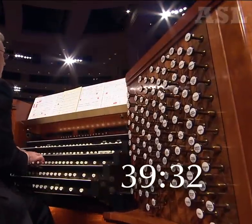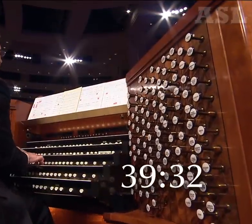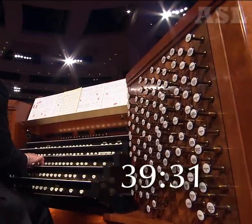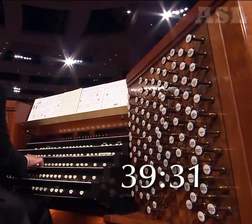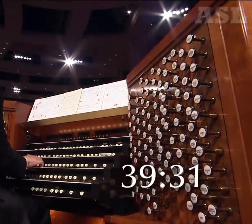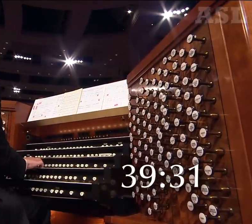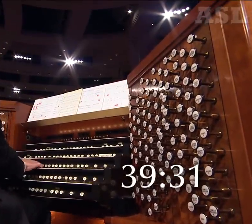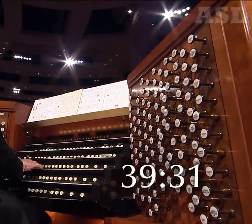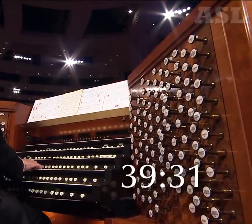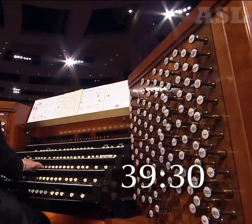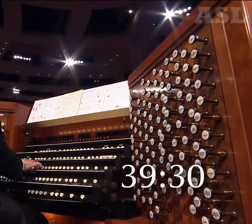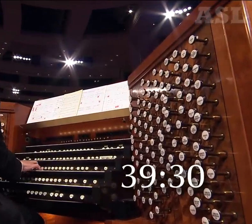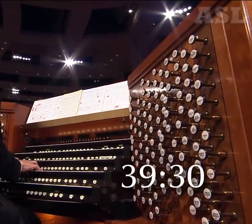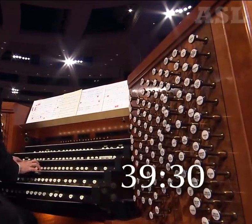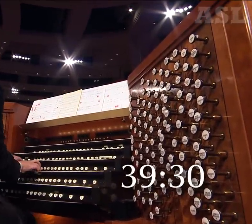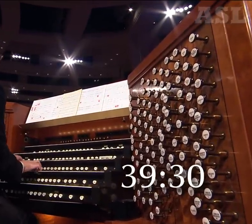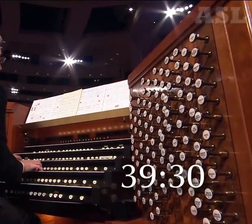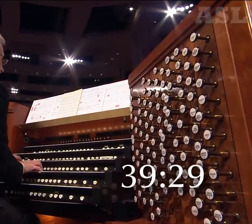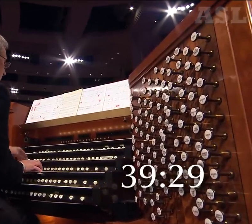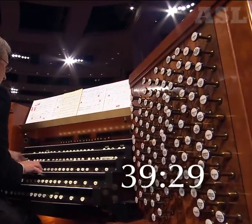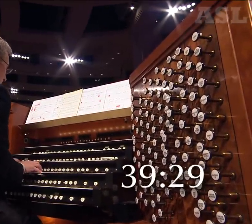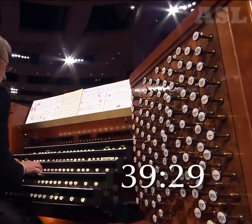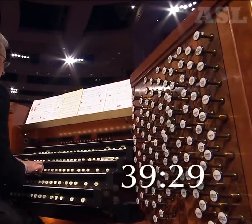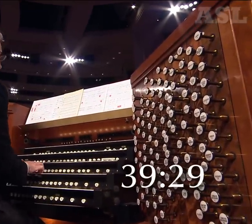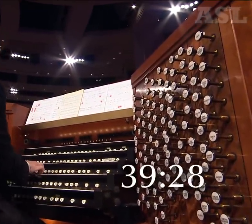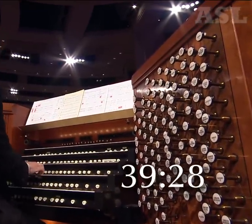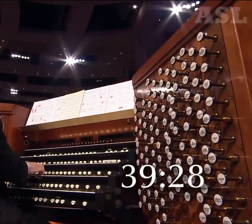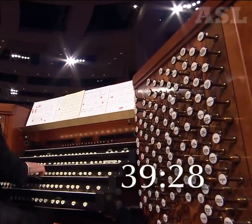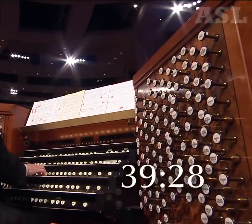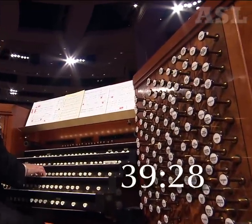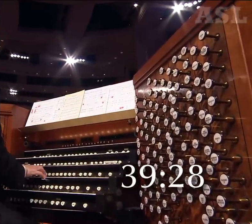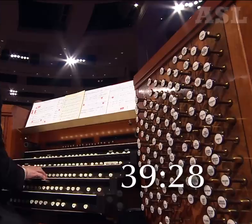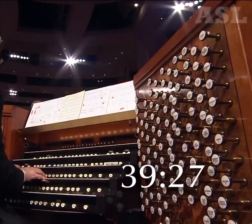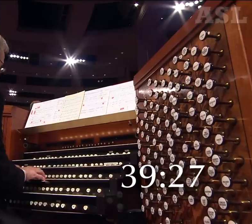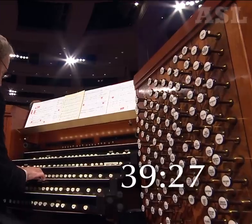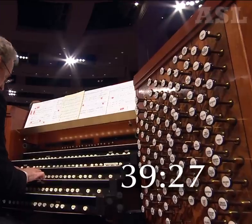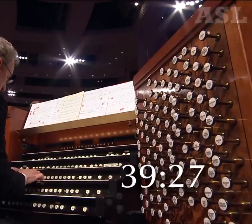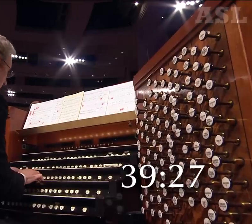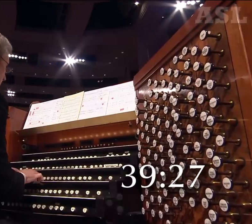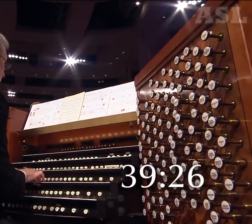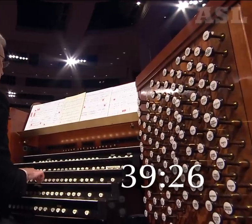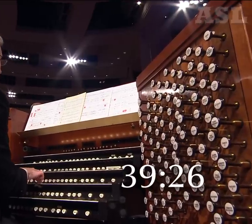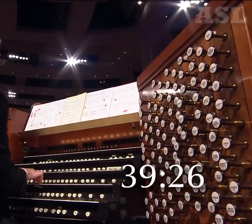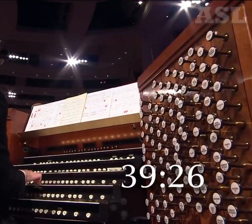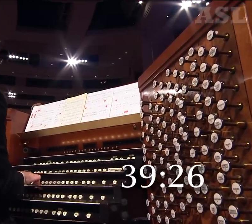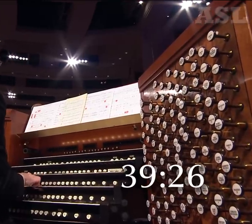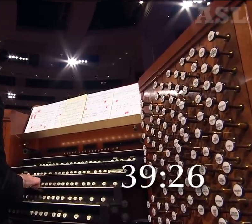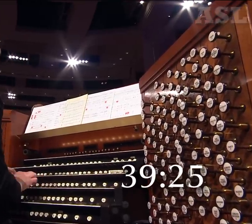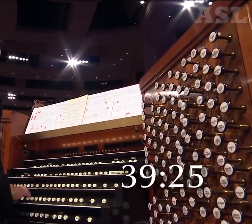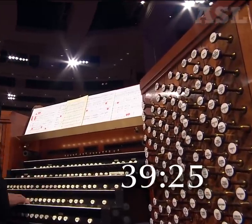THIS IS THE ENGLISH CLOSED CAPTION CHANNEL OF THE CHURCH OF JESUS CHRIST OF LATTER-DAY SAINTS.